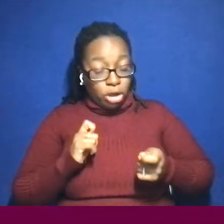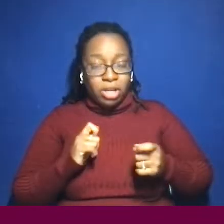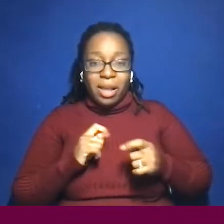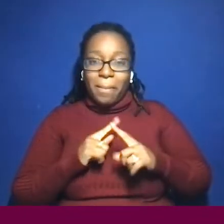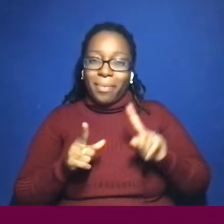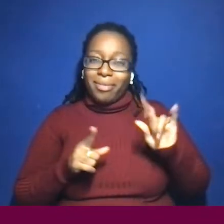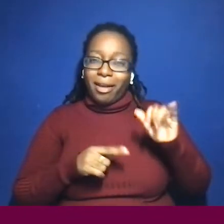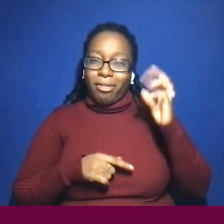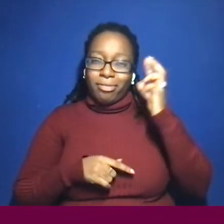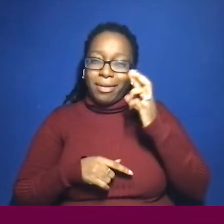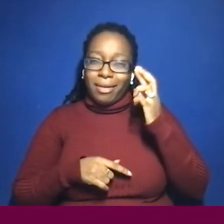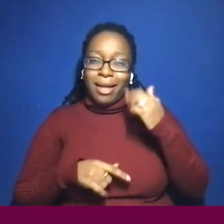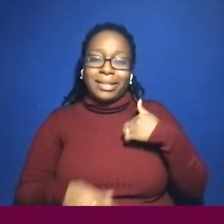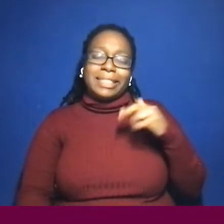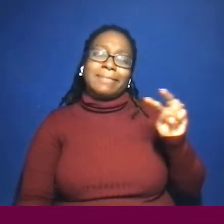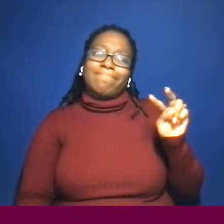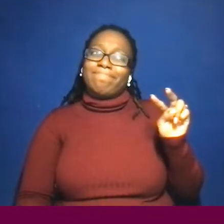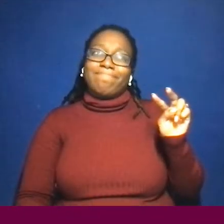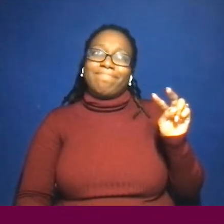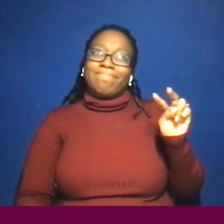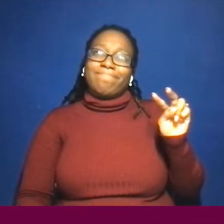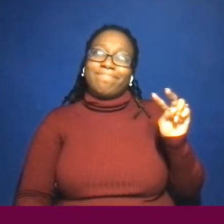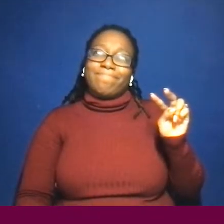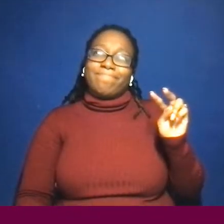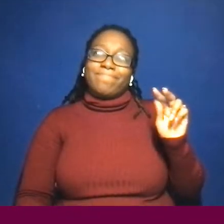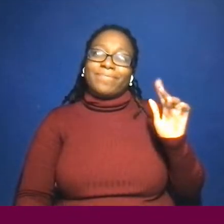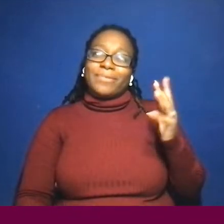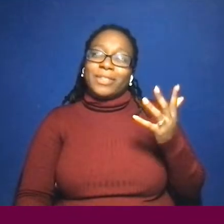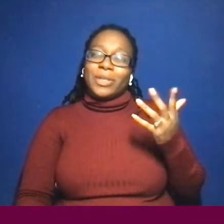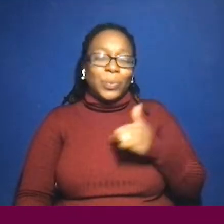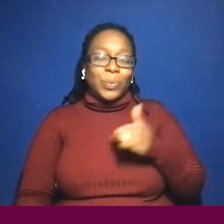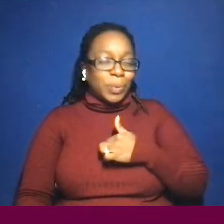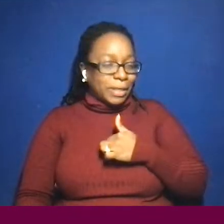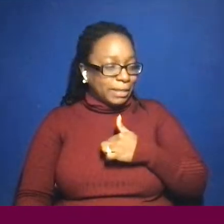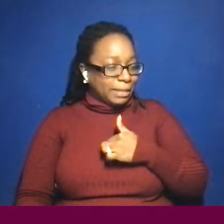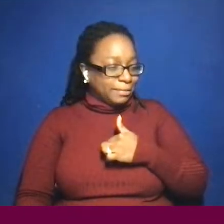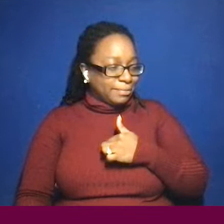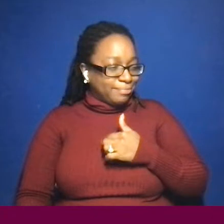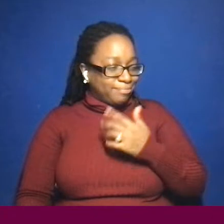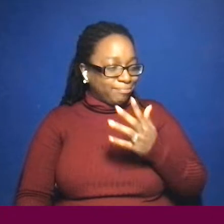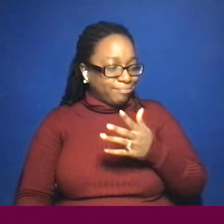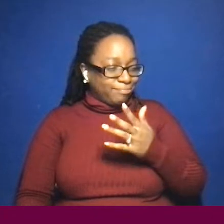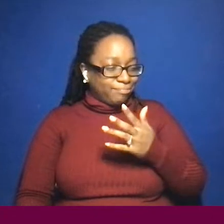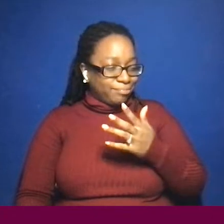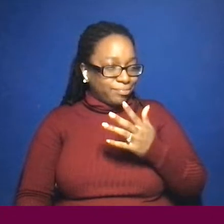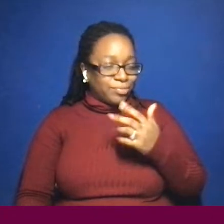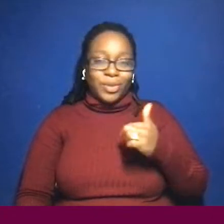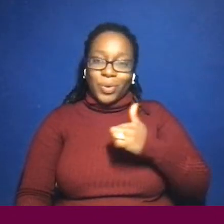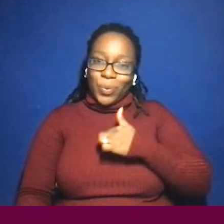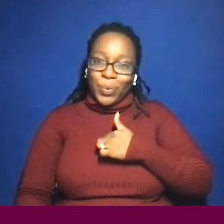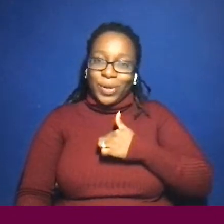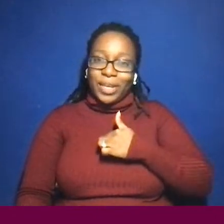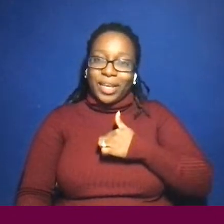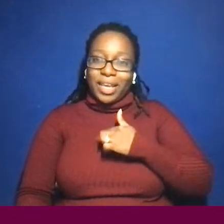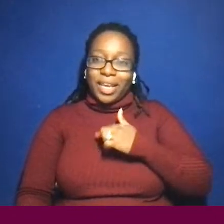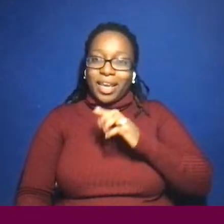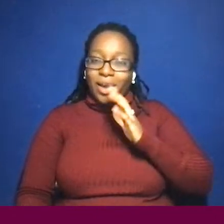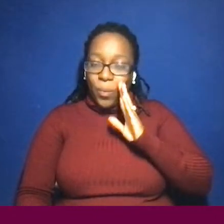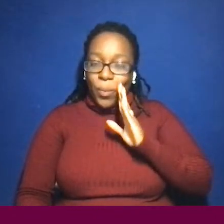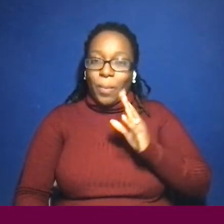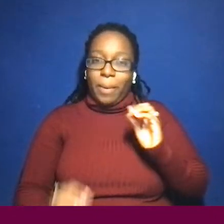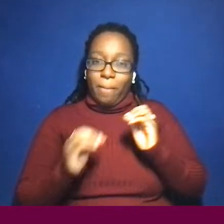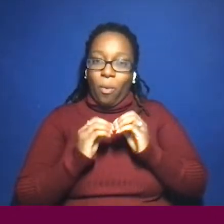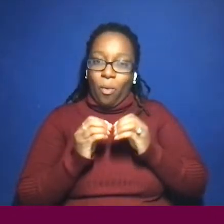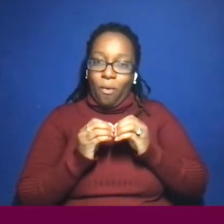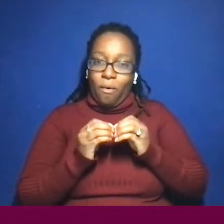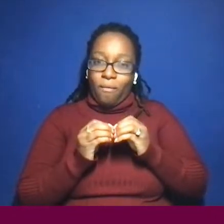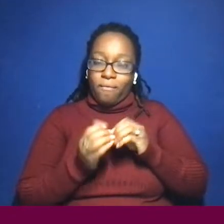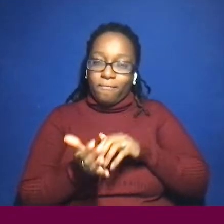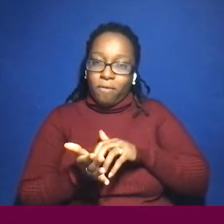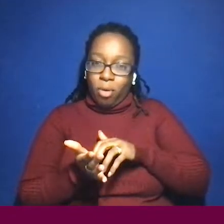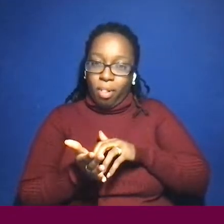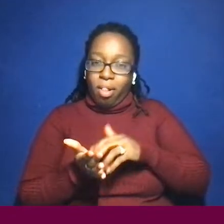to me that, in some ways, in some aspects, we will be more vulnerable if we lose that sense of can